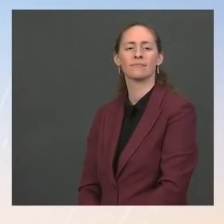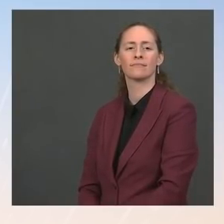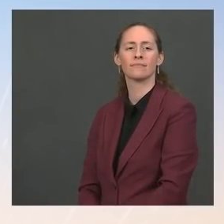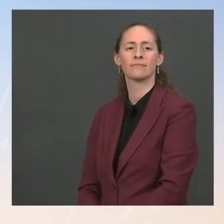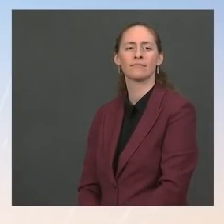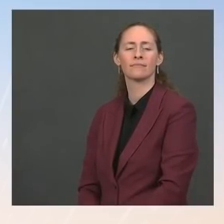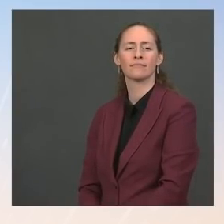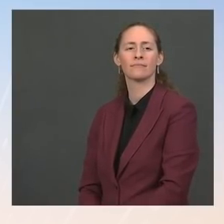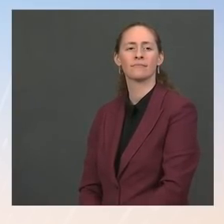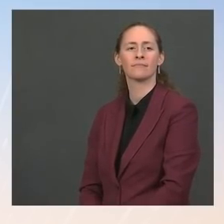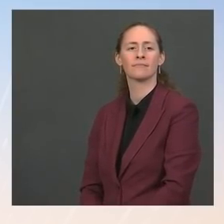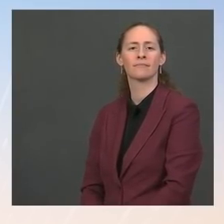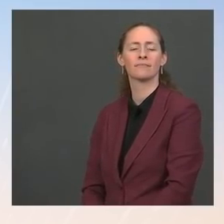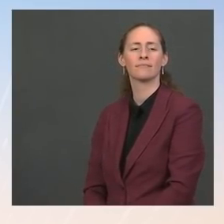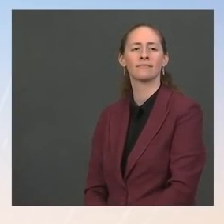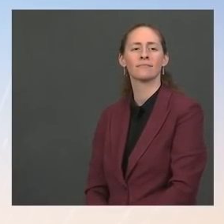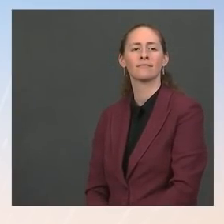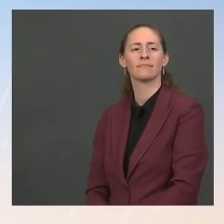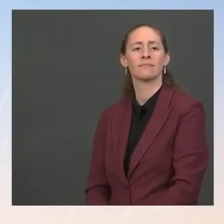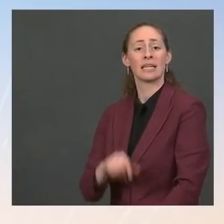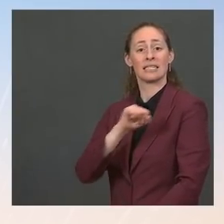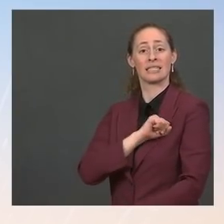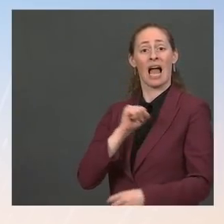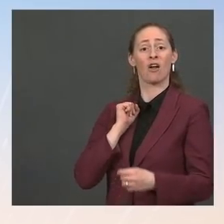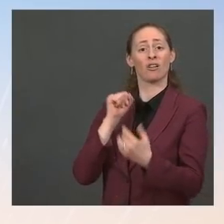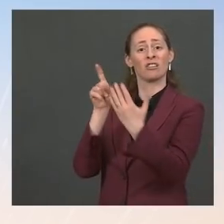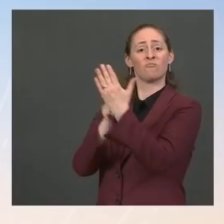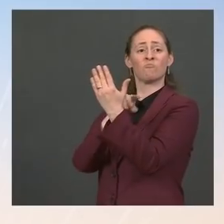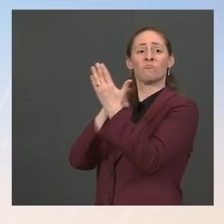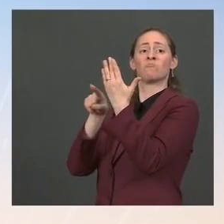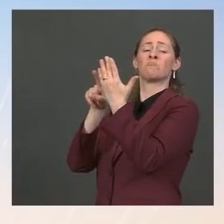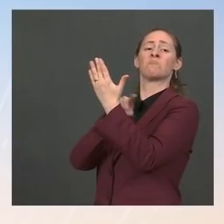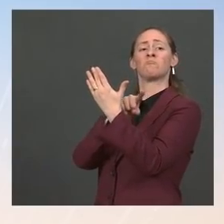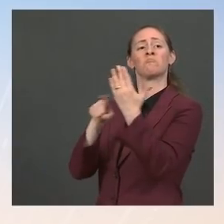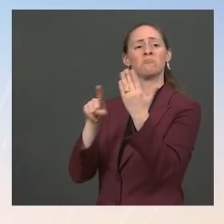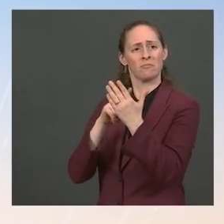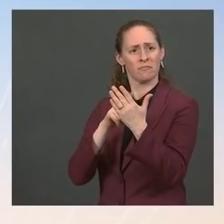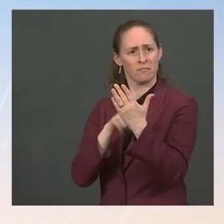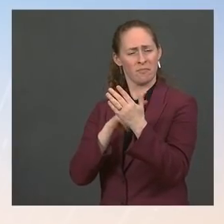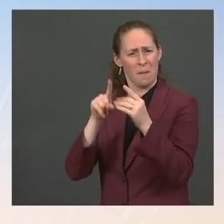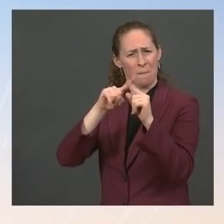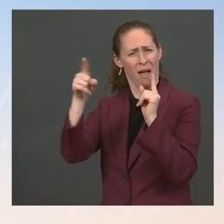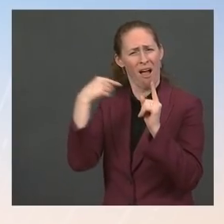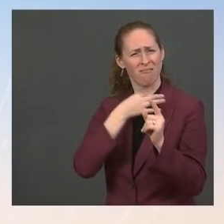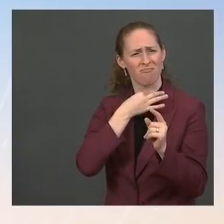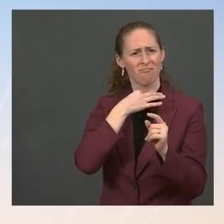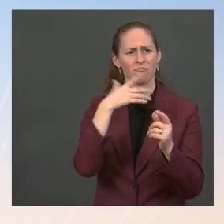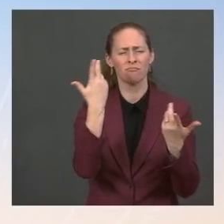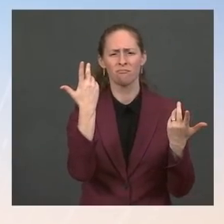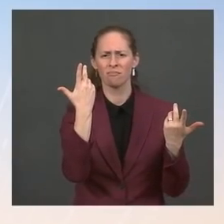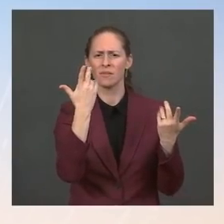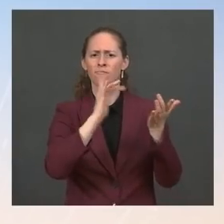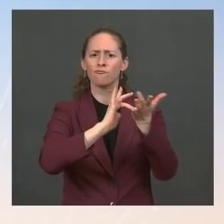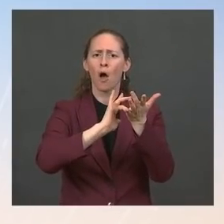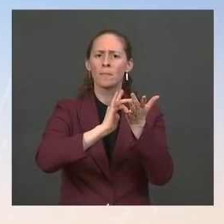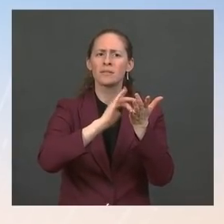So, I'm wondering if the White House is concerned that this could be a tough vote for Democrats who come from states where the opioid epidemic is severe,